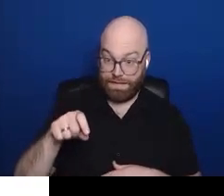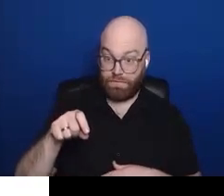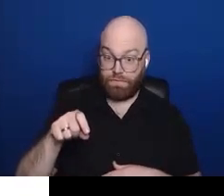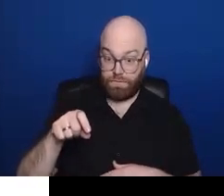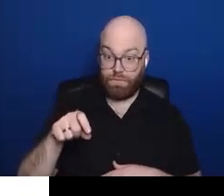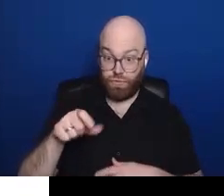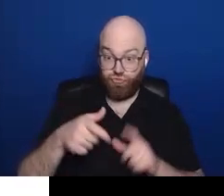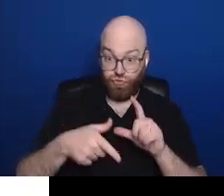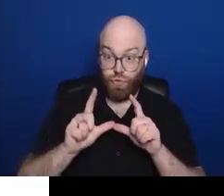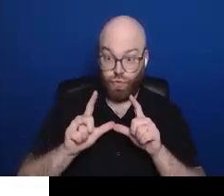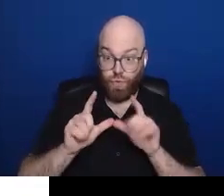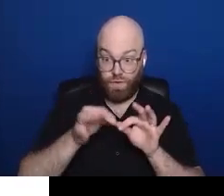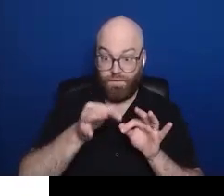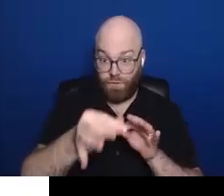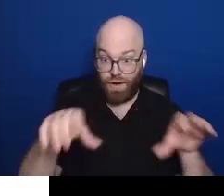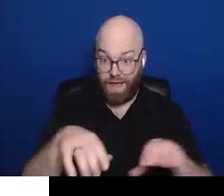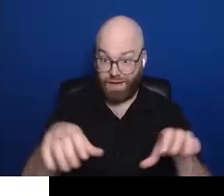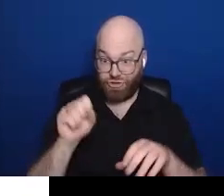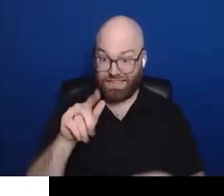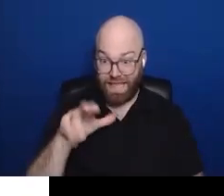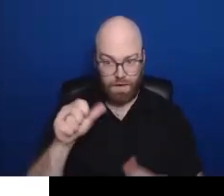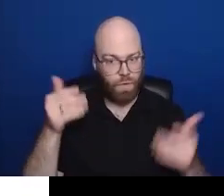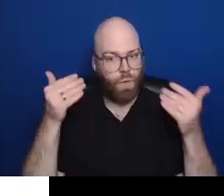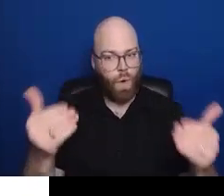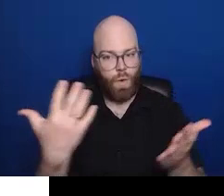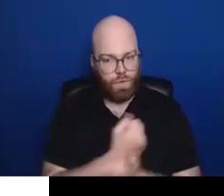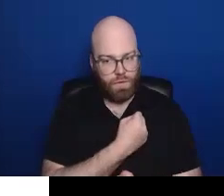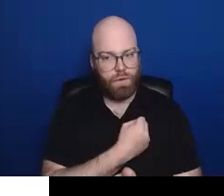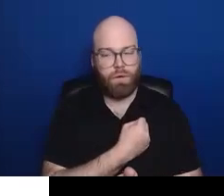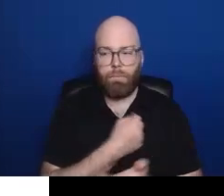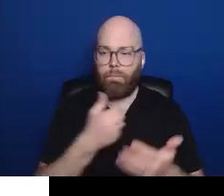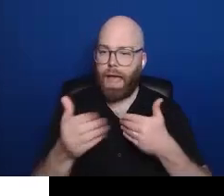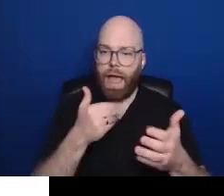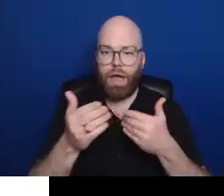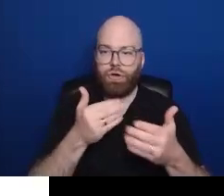Even if it's in five months it's going to expire.